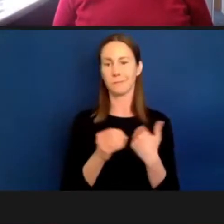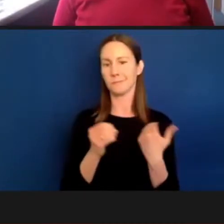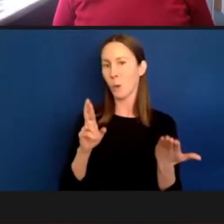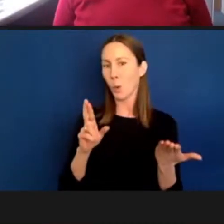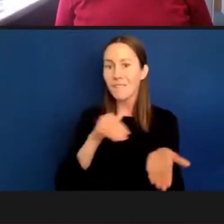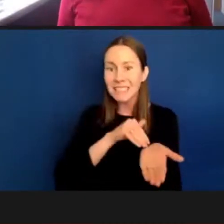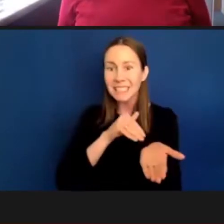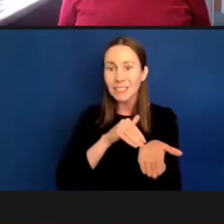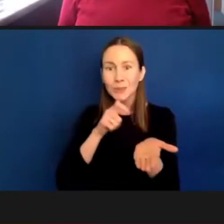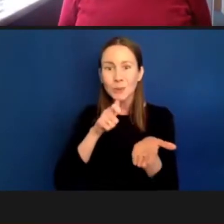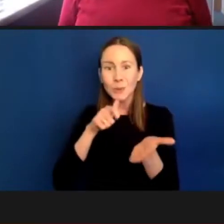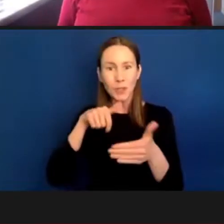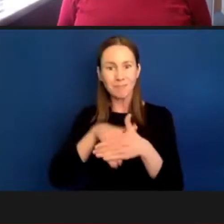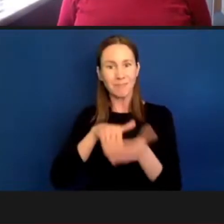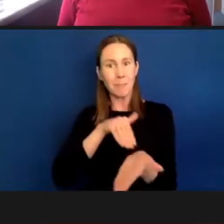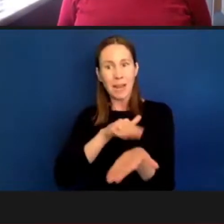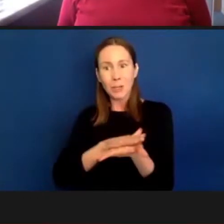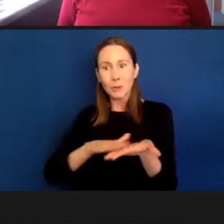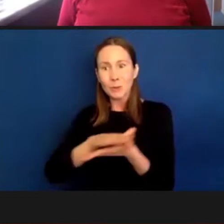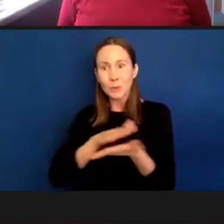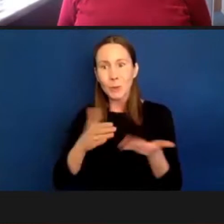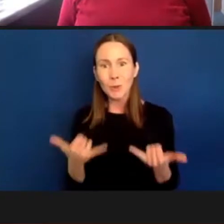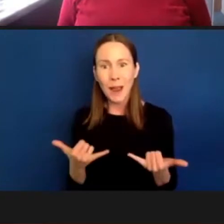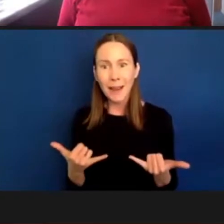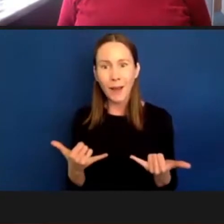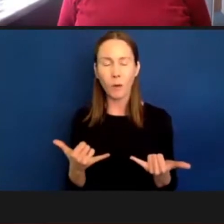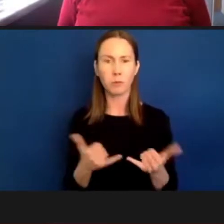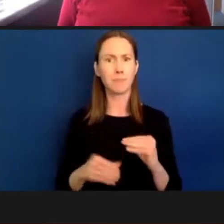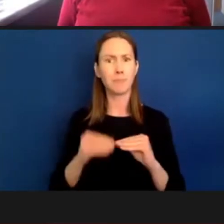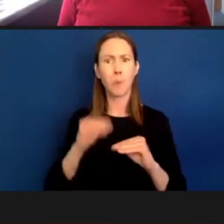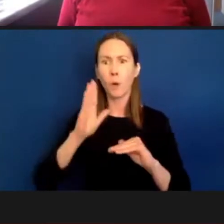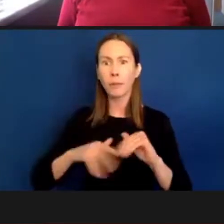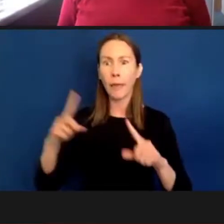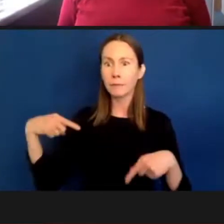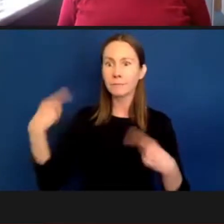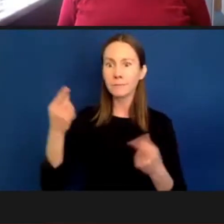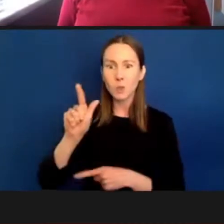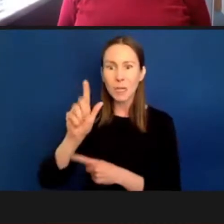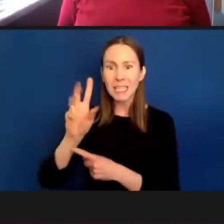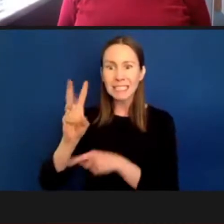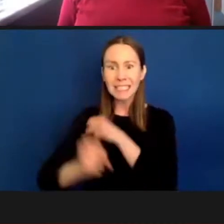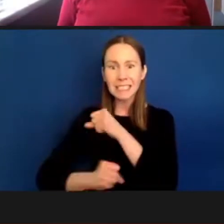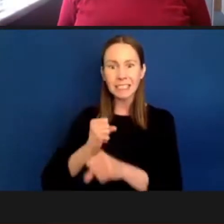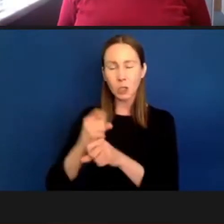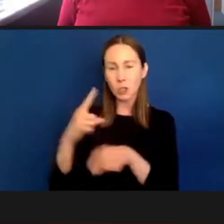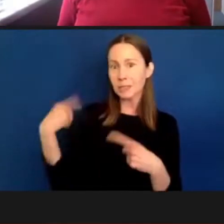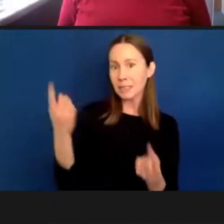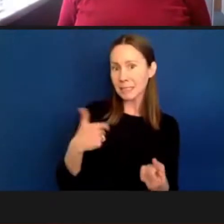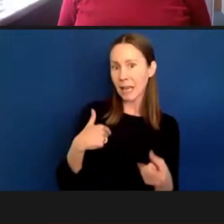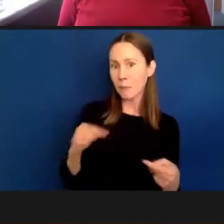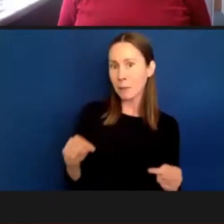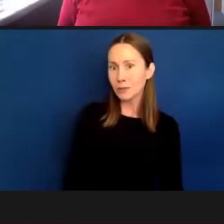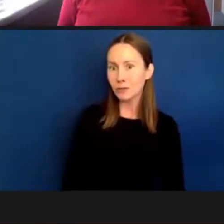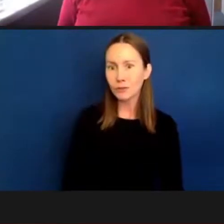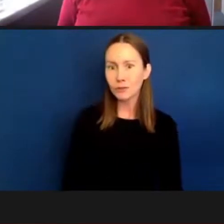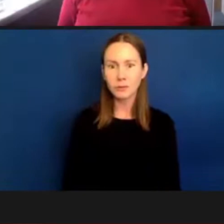This is more than I've seen in 26 years since I've been in here [in this position]. This afternoon, it’s just terribly exciting, right?